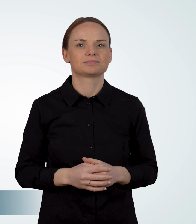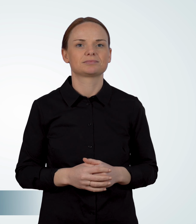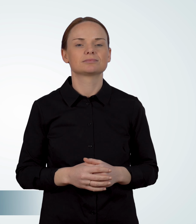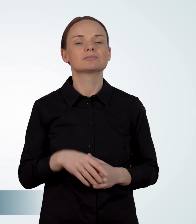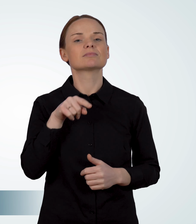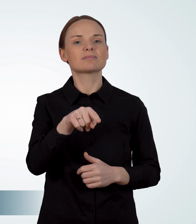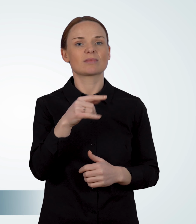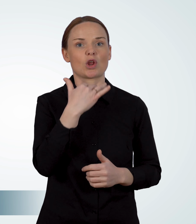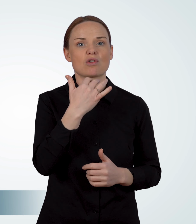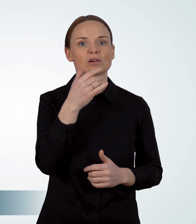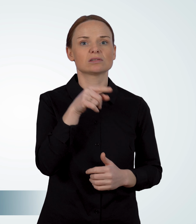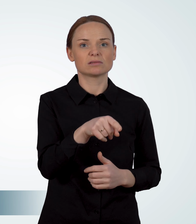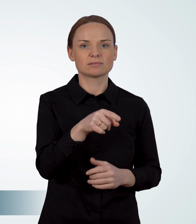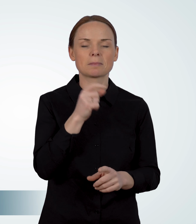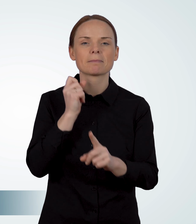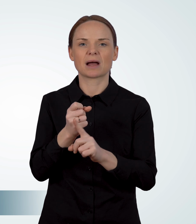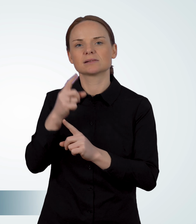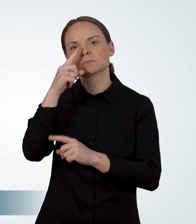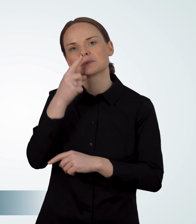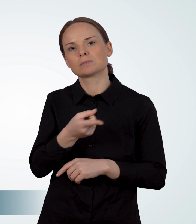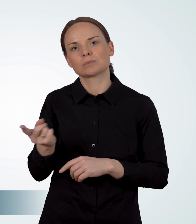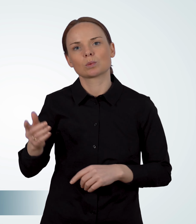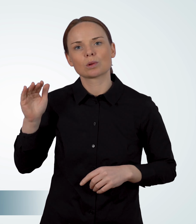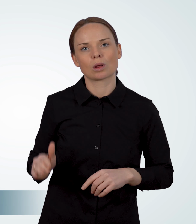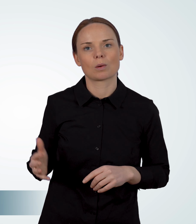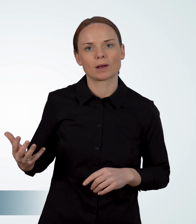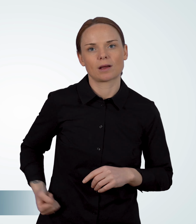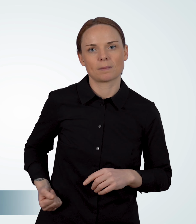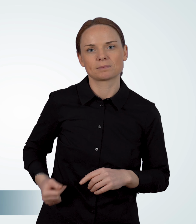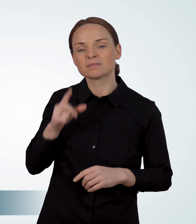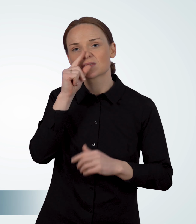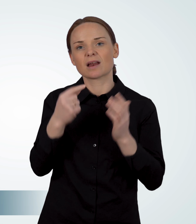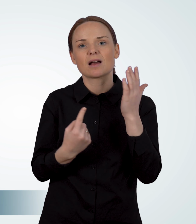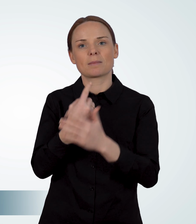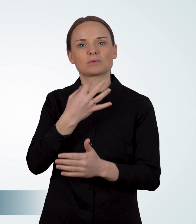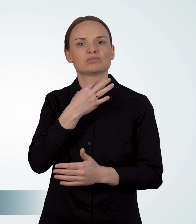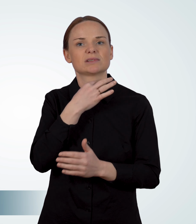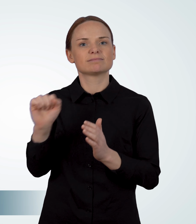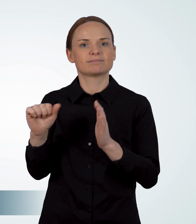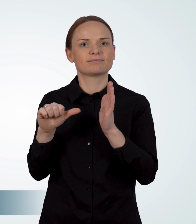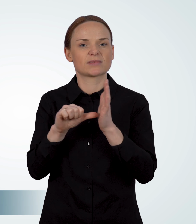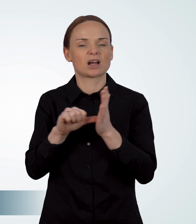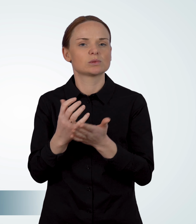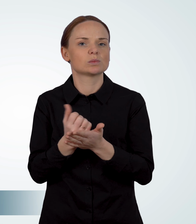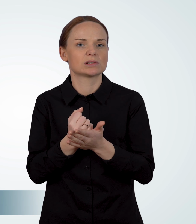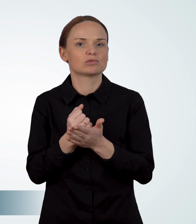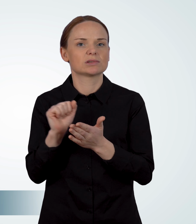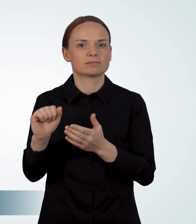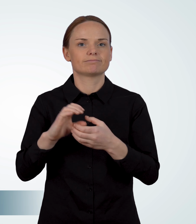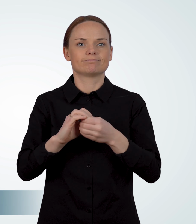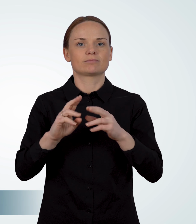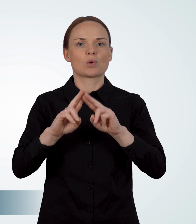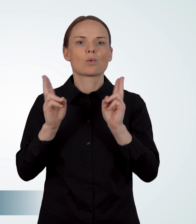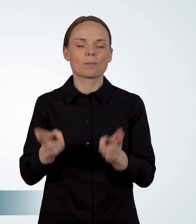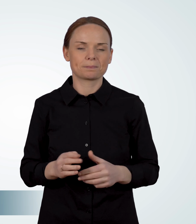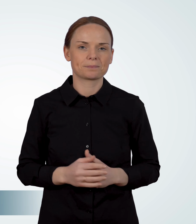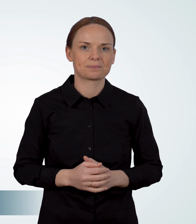These costs particularly affect low income households and can lead to housing insecurity.